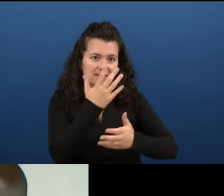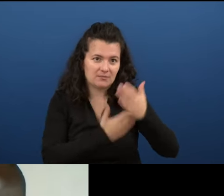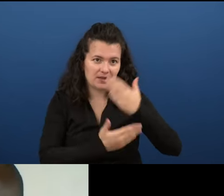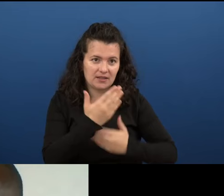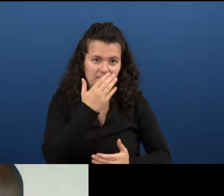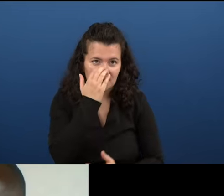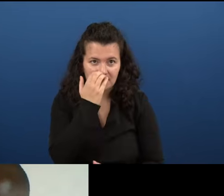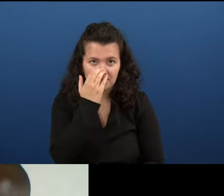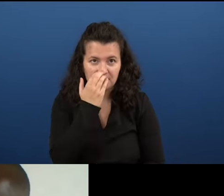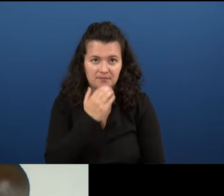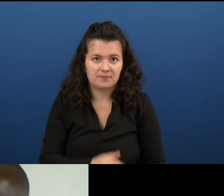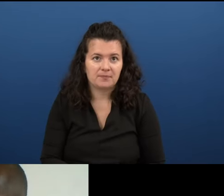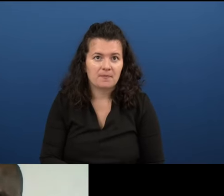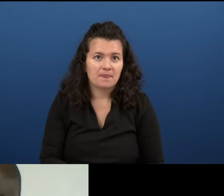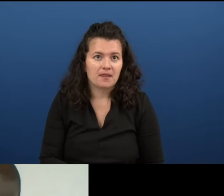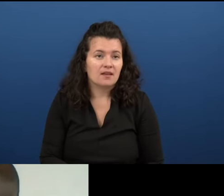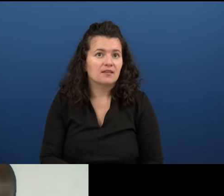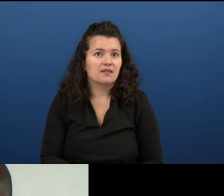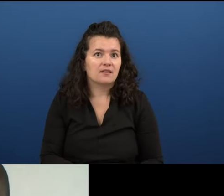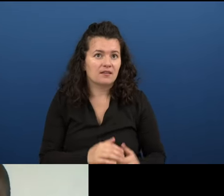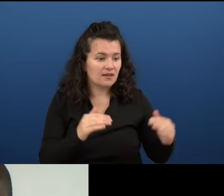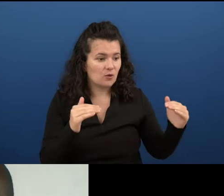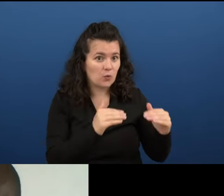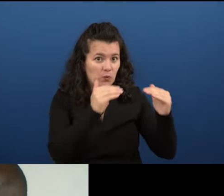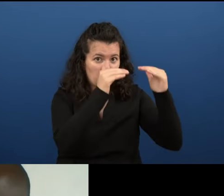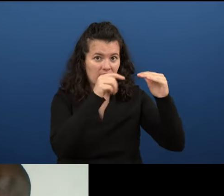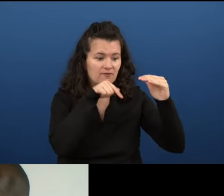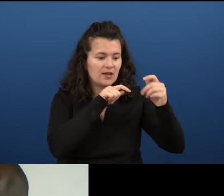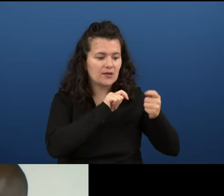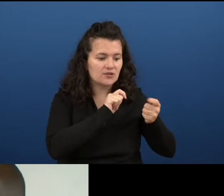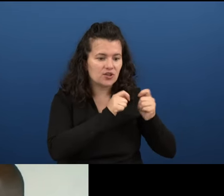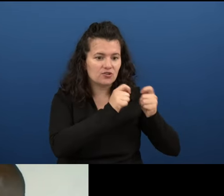with what you have internally, then cascading through organization culture becomes very